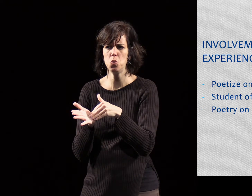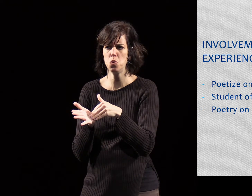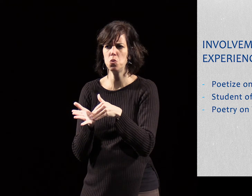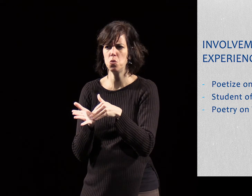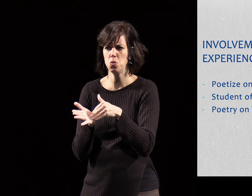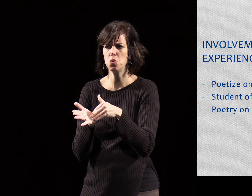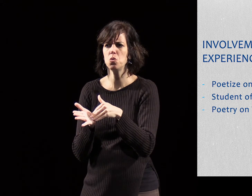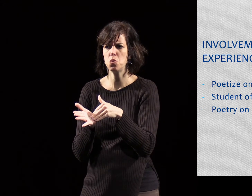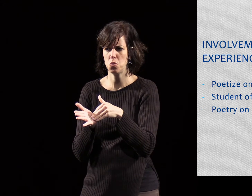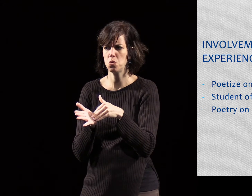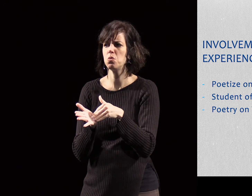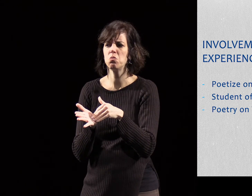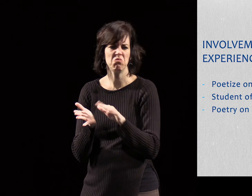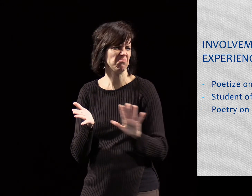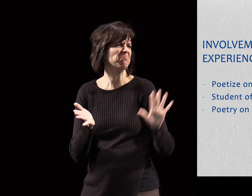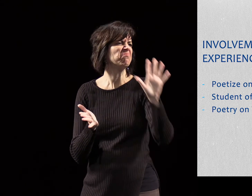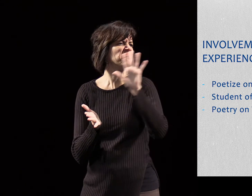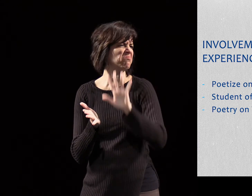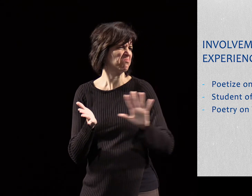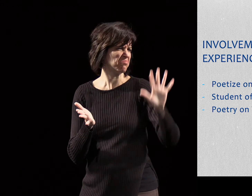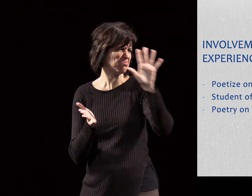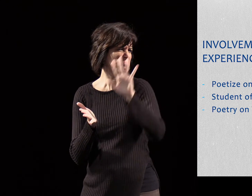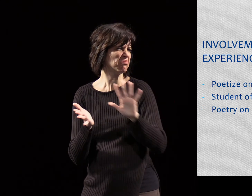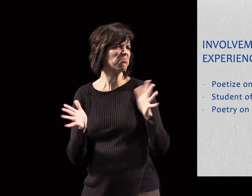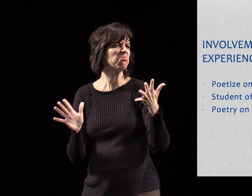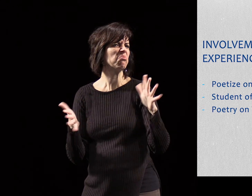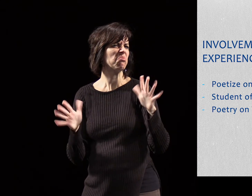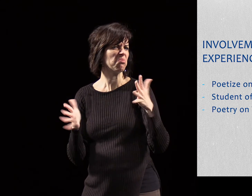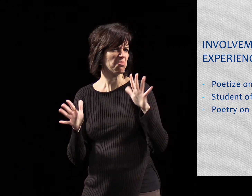And there is about 1,000 students there, give or take...